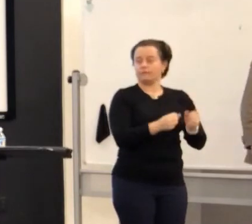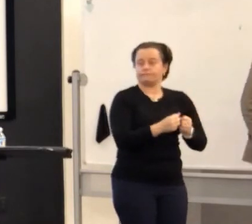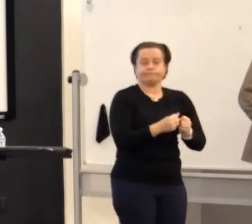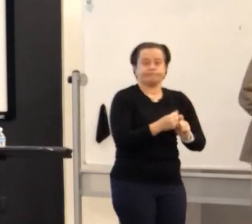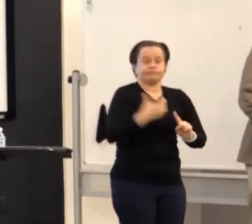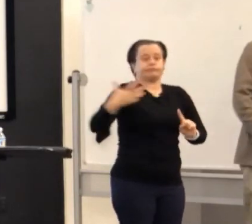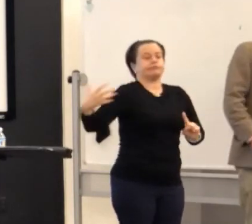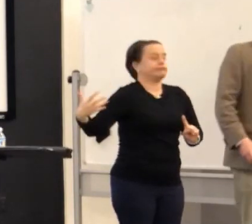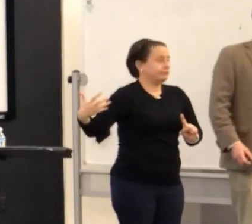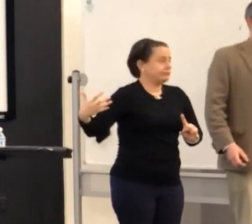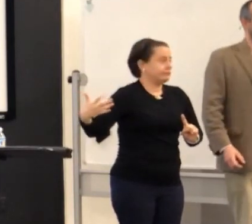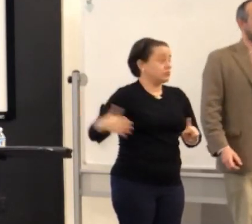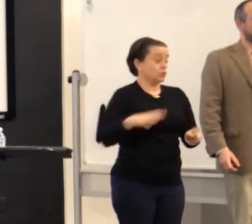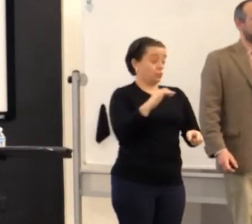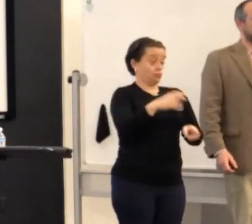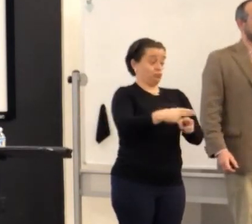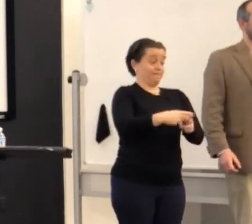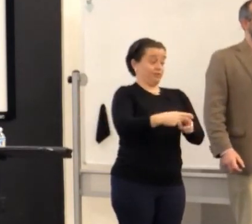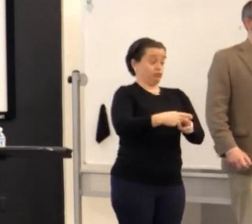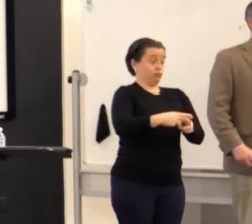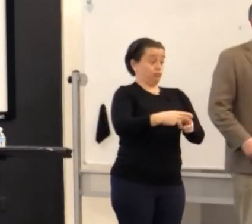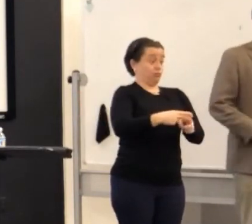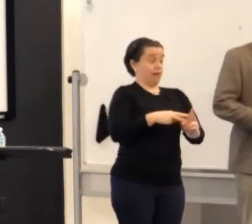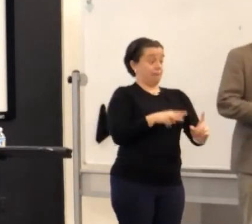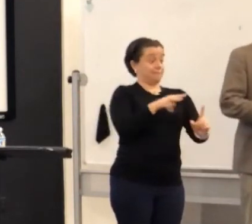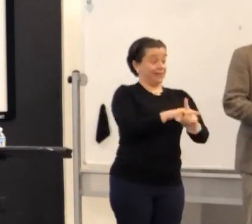Once you file the provisional application it buys you